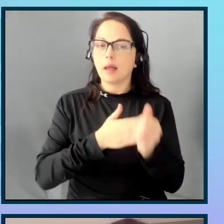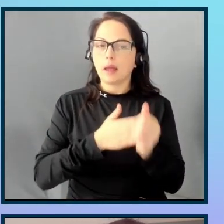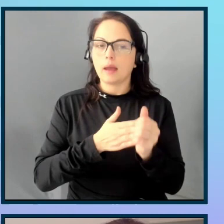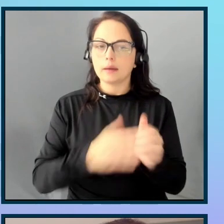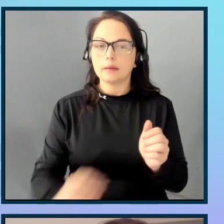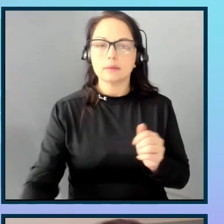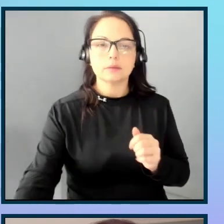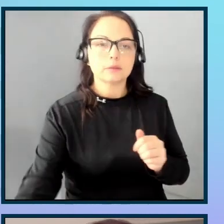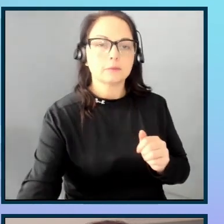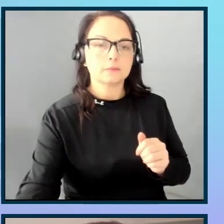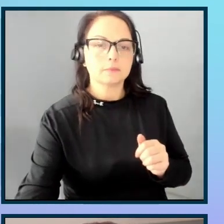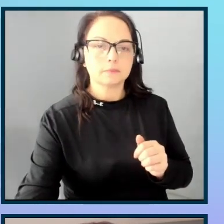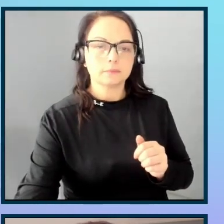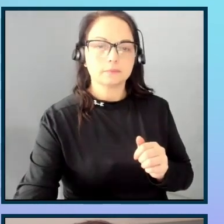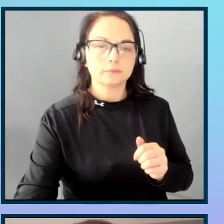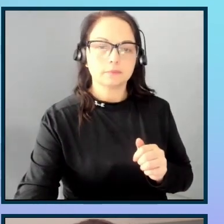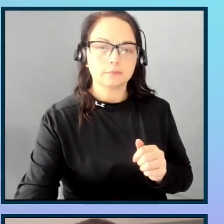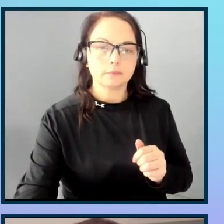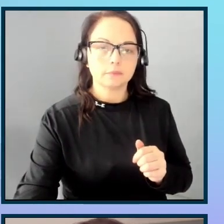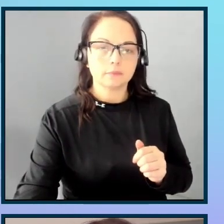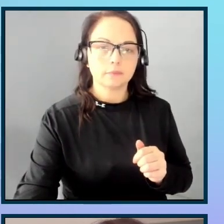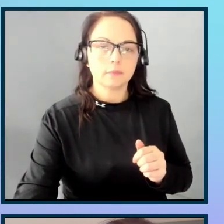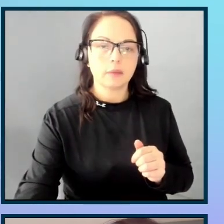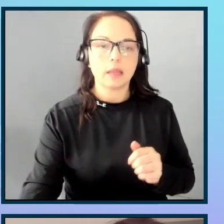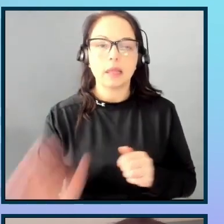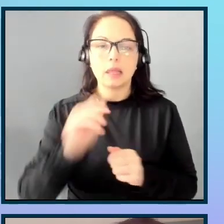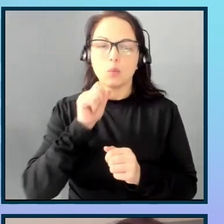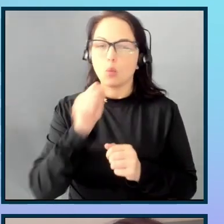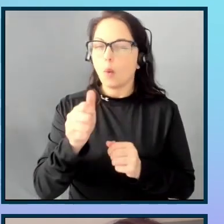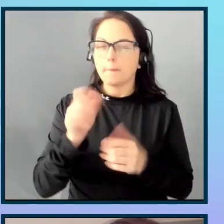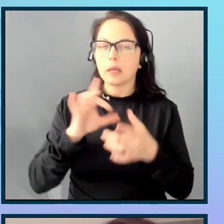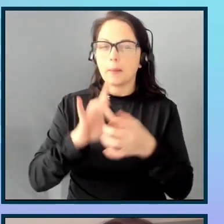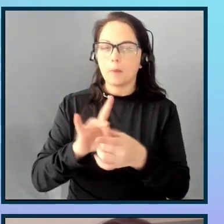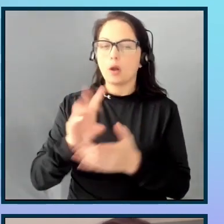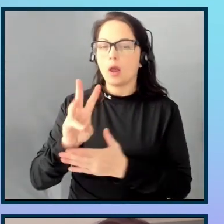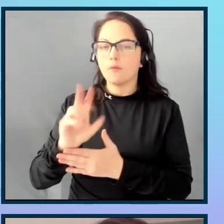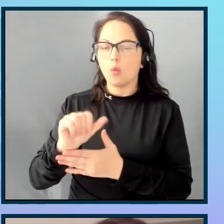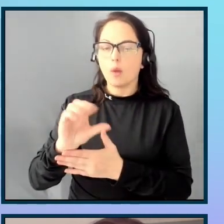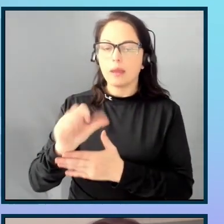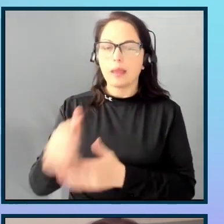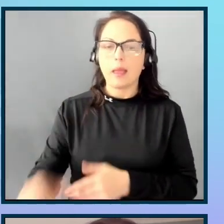So it wouldn't be part of the WCAG guidance itself. It's things that you can adopt for your websites